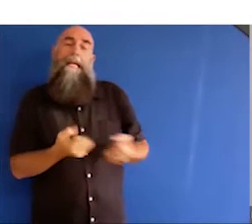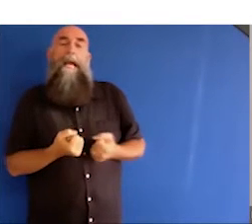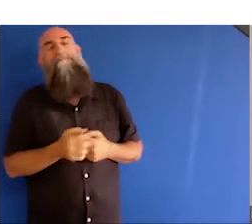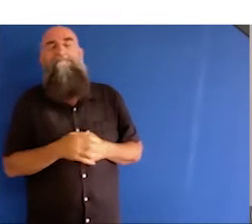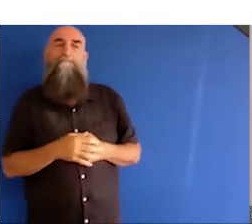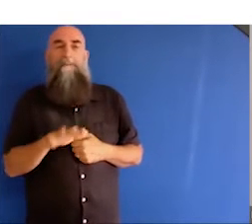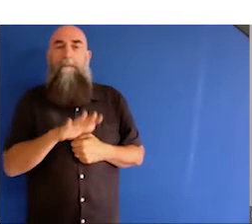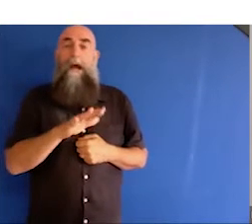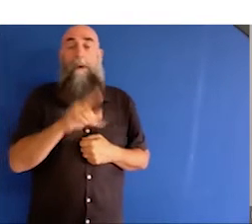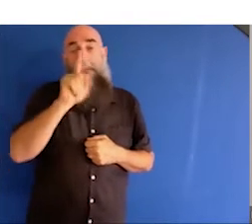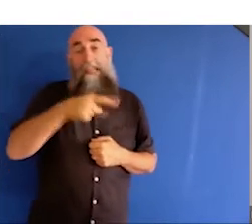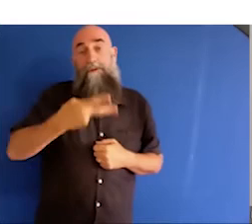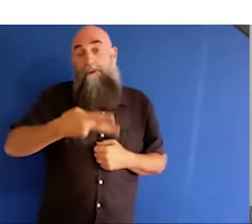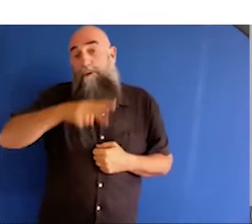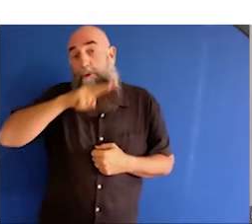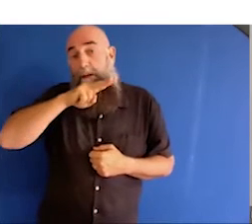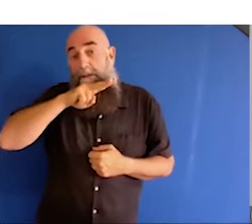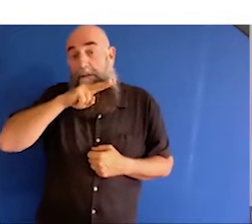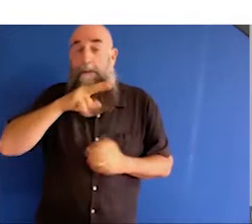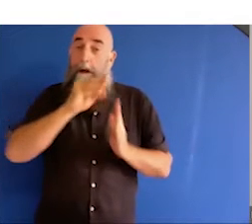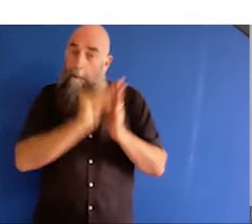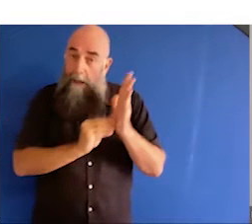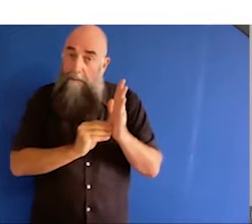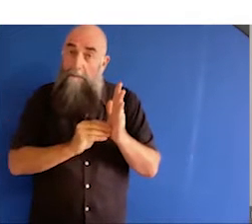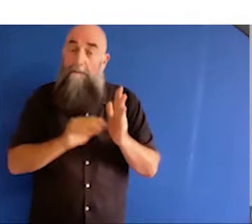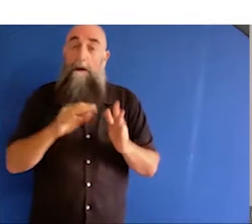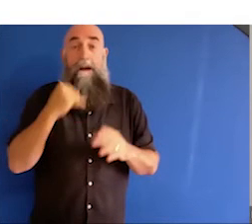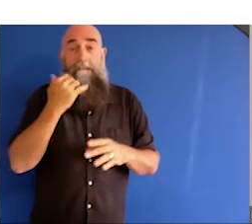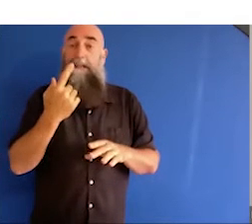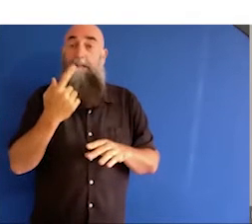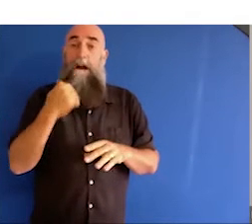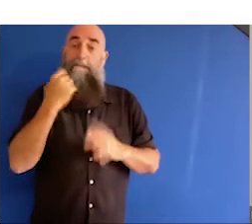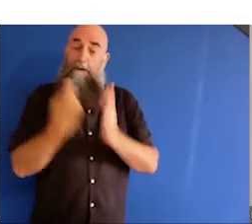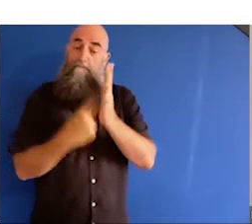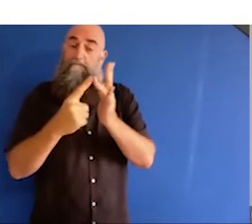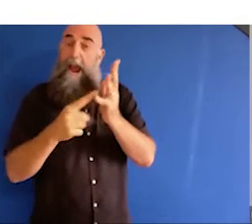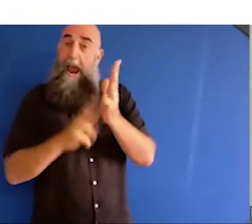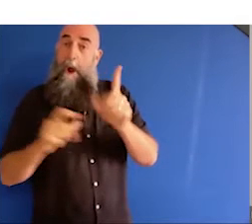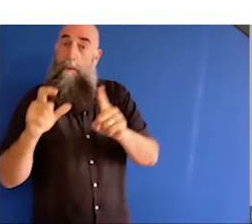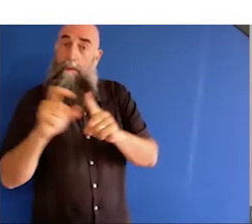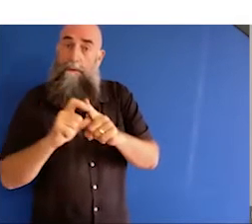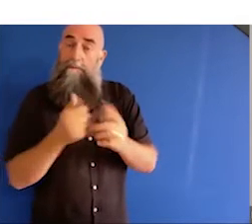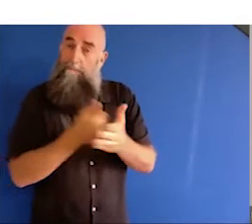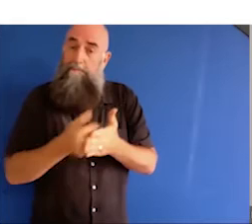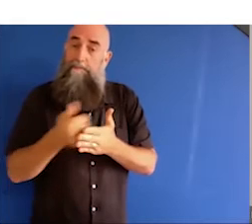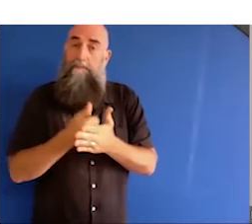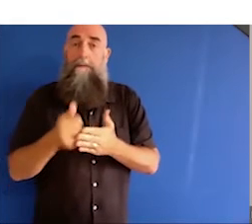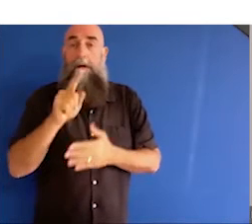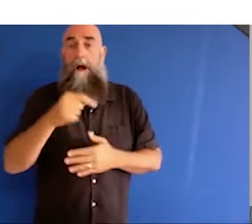1,200 applications every round. We've just gone from I quite like the lights out, actually, I've